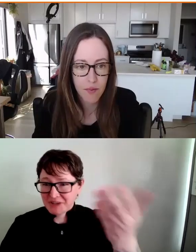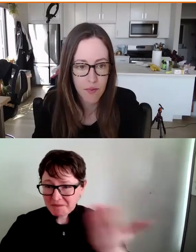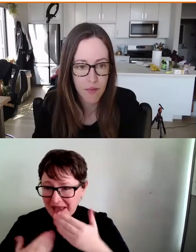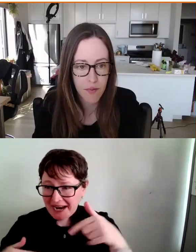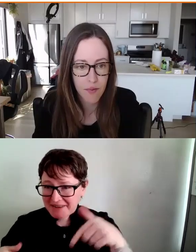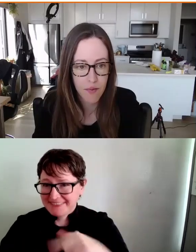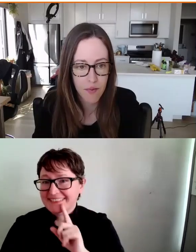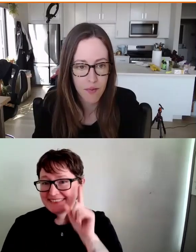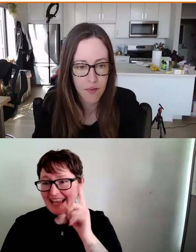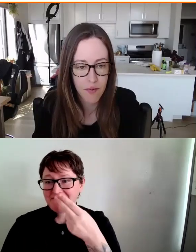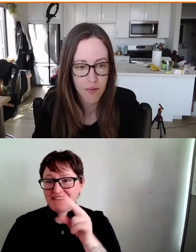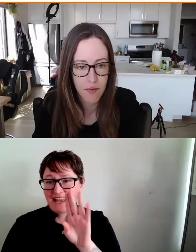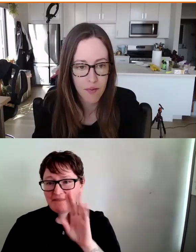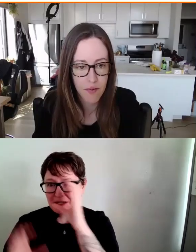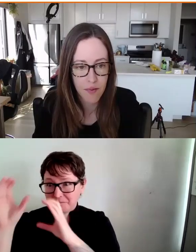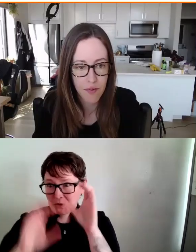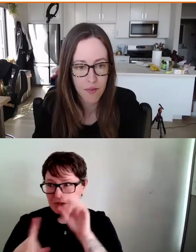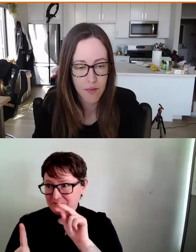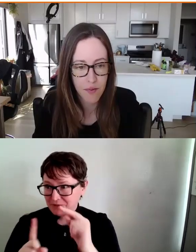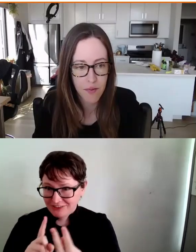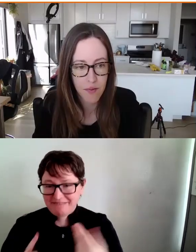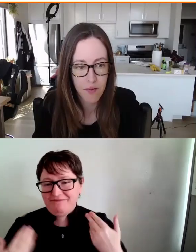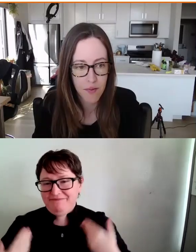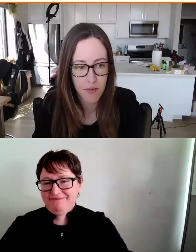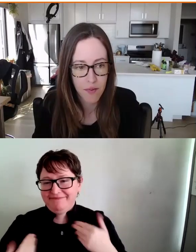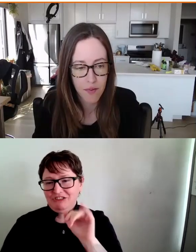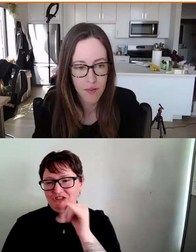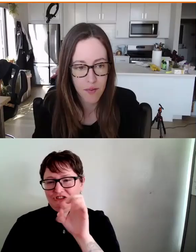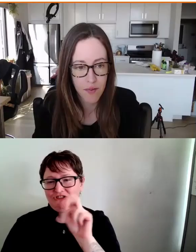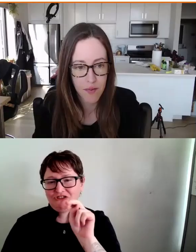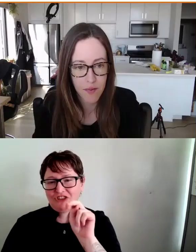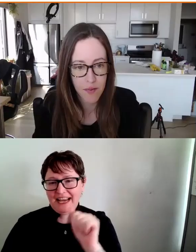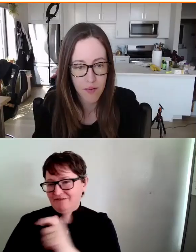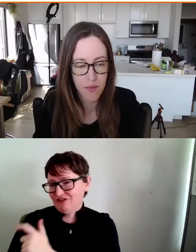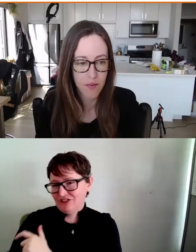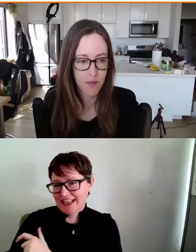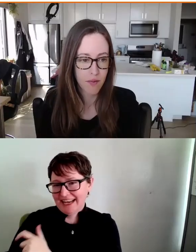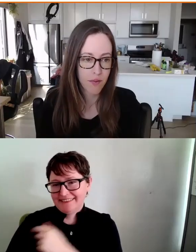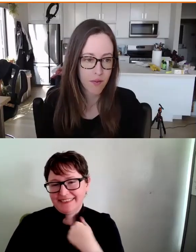Hello. Welcome to the Deaf Hub Exploring Perspectives. My name is Jenna.